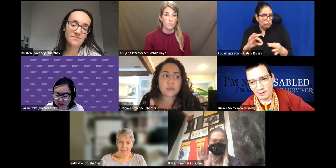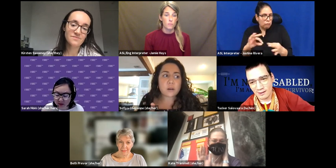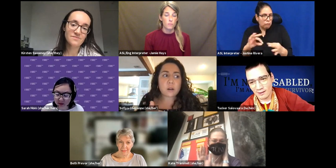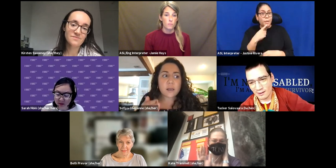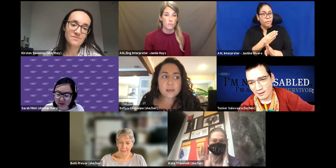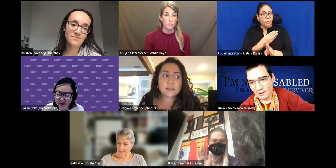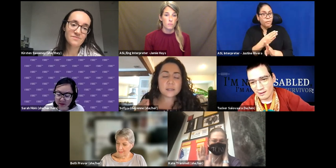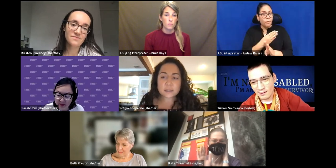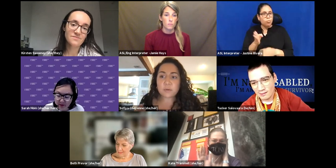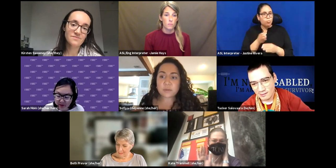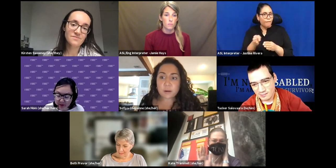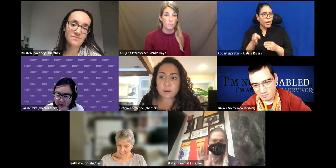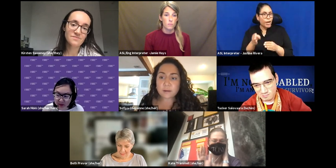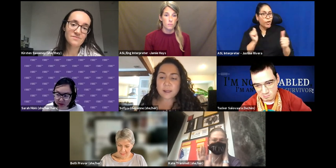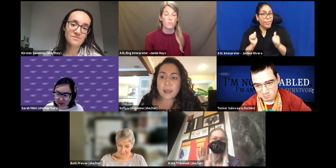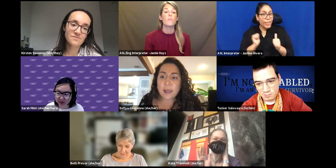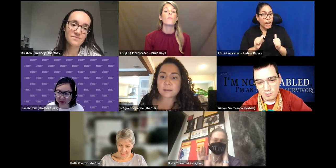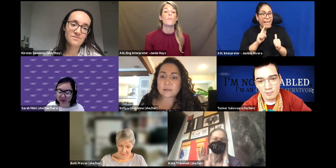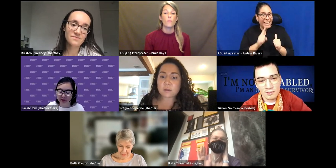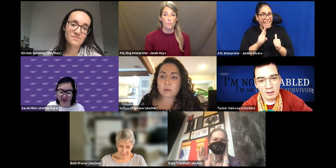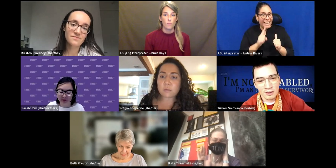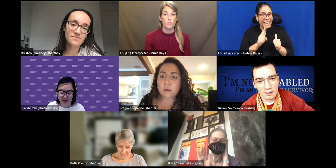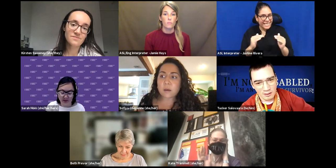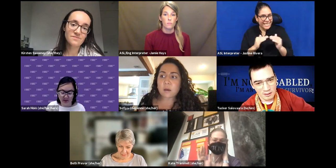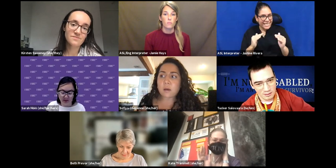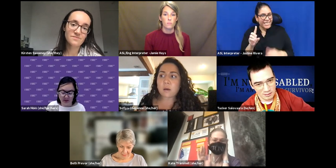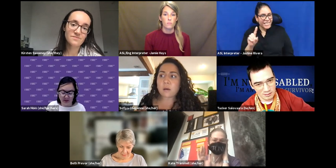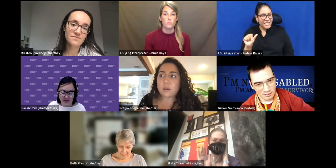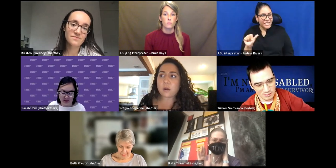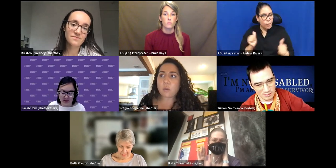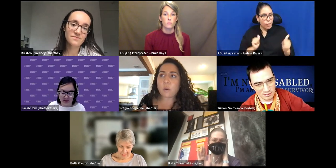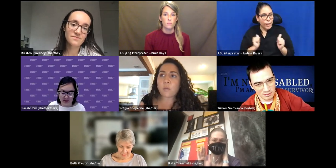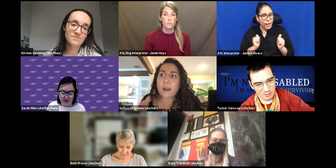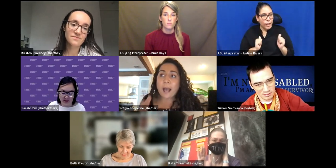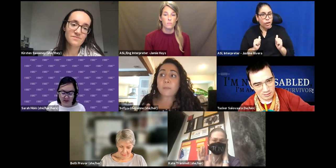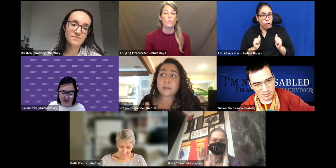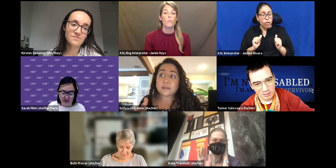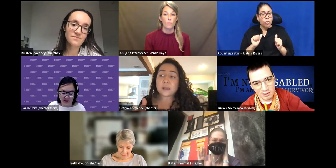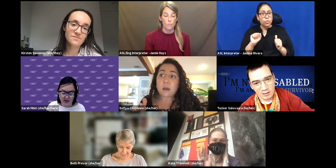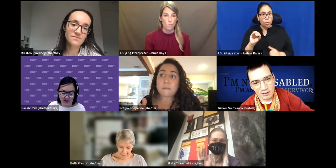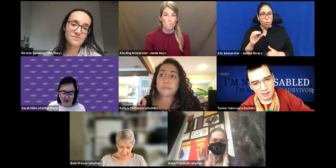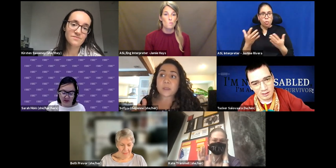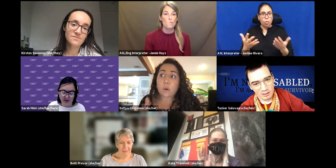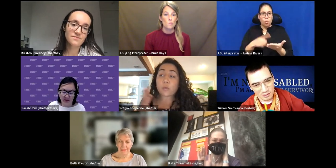theater is disabled theater. And so, you know, what happens, what